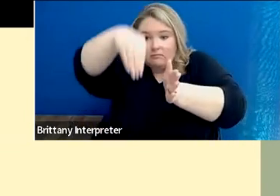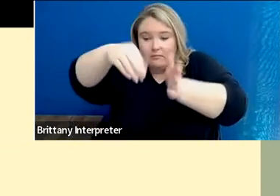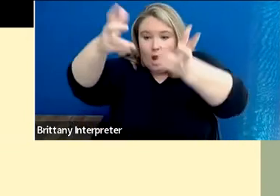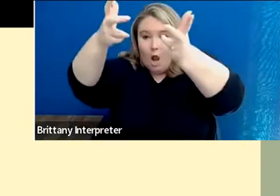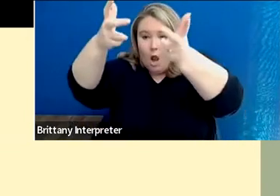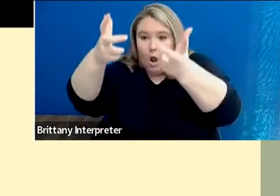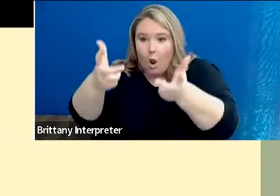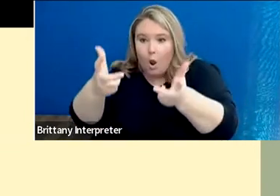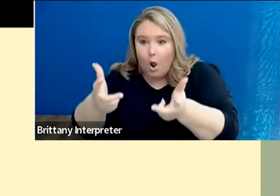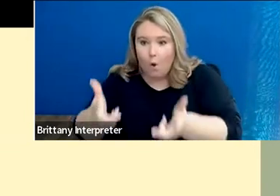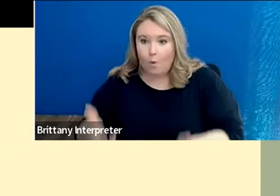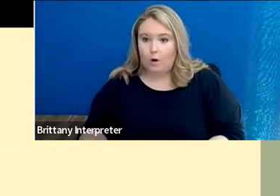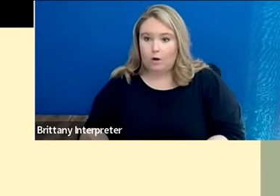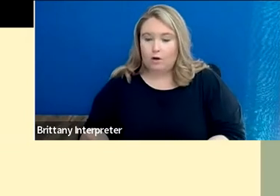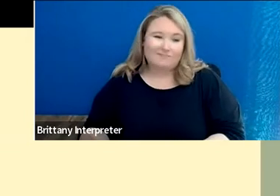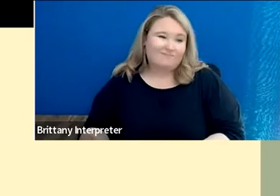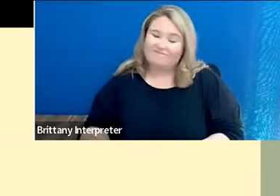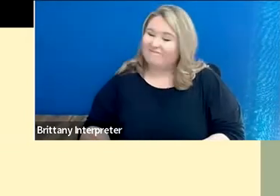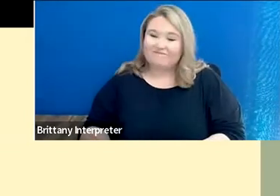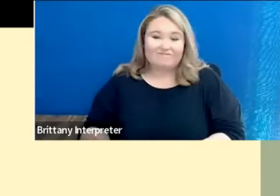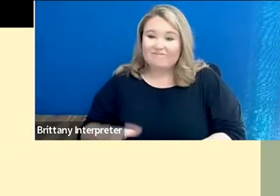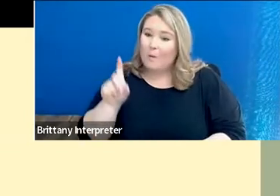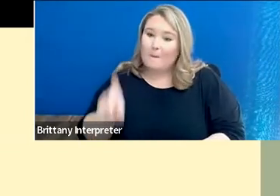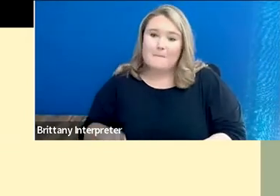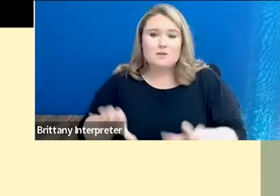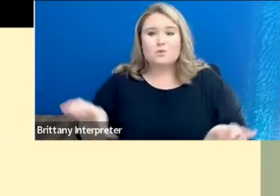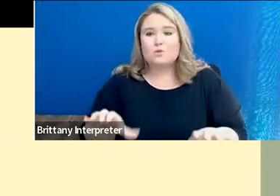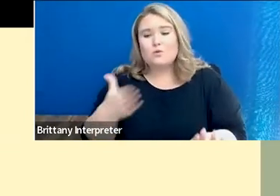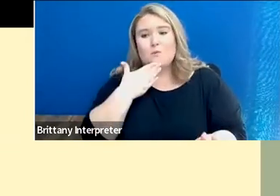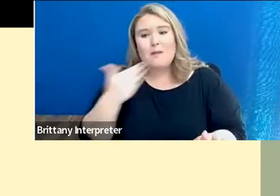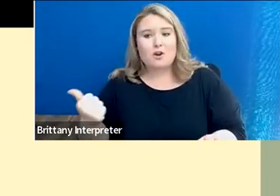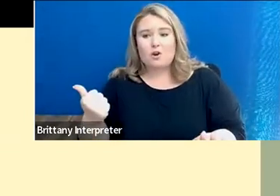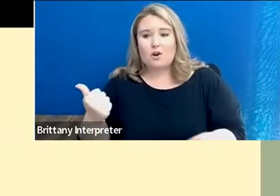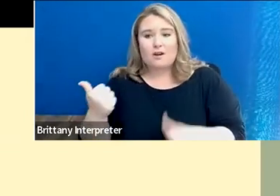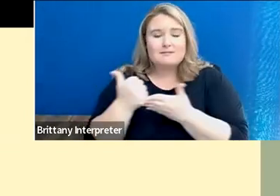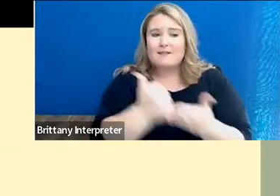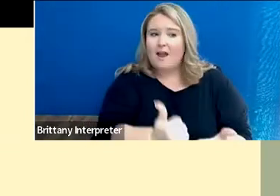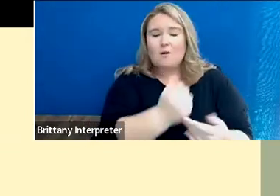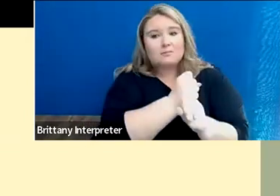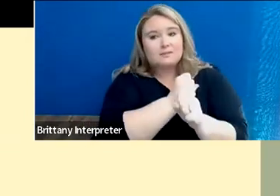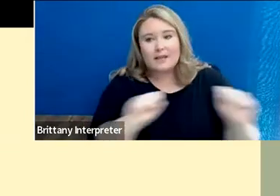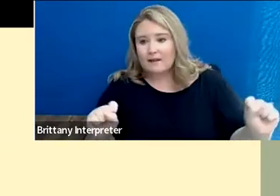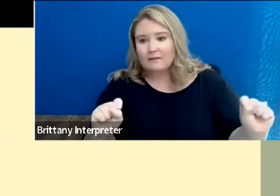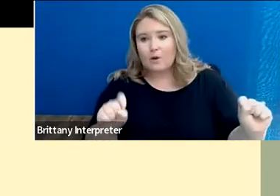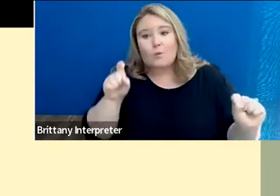We need to do better for our persons for disabilities in keeping them in safe spaces. We need to put more of them on ground floor or second floor